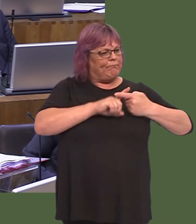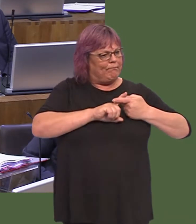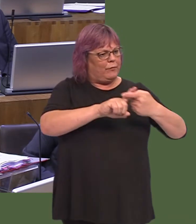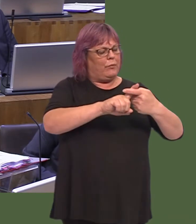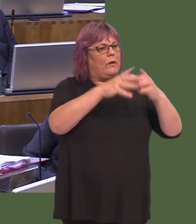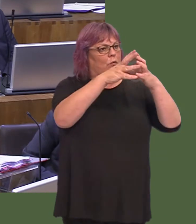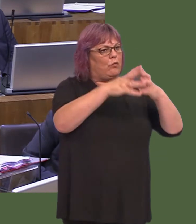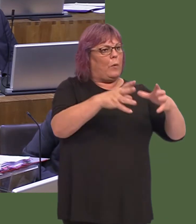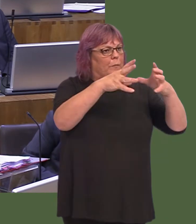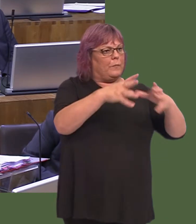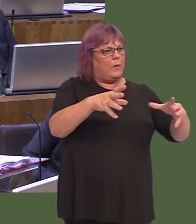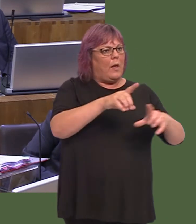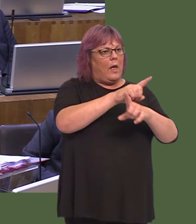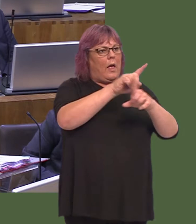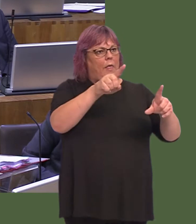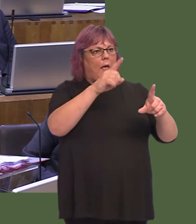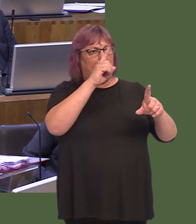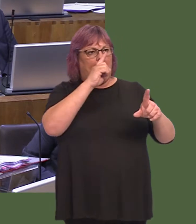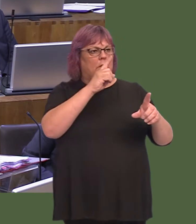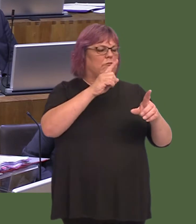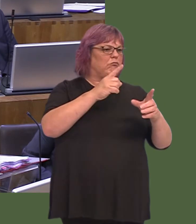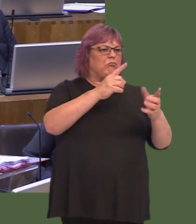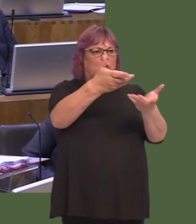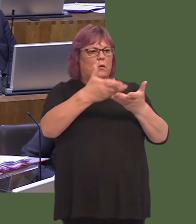and of course to enable them to deliver wider economic benefit.